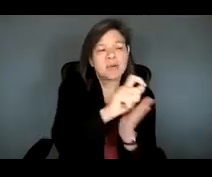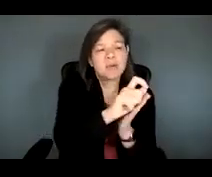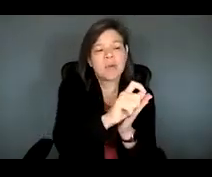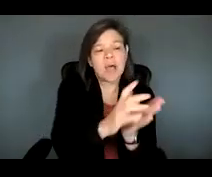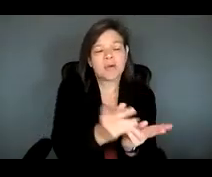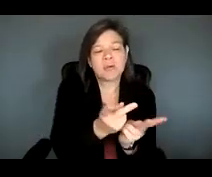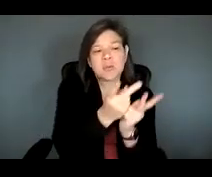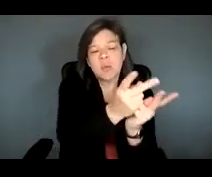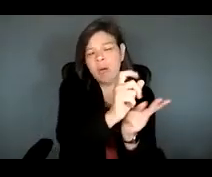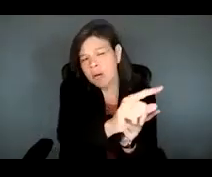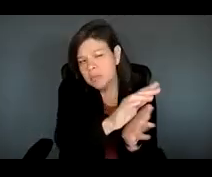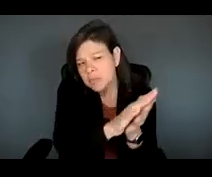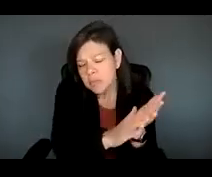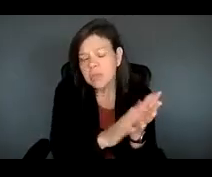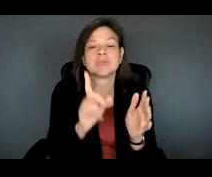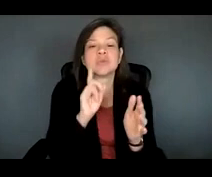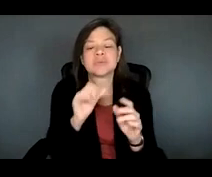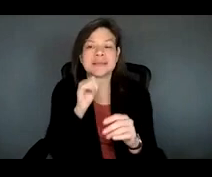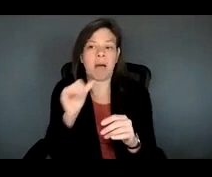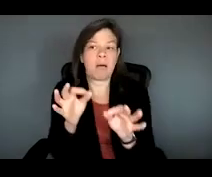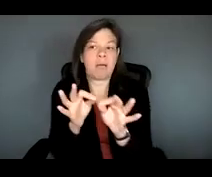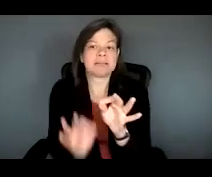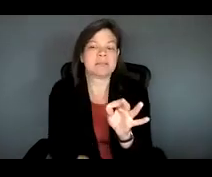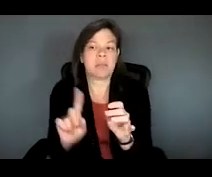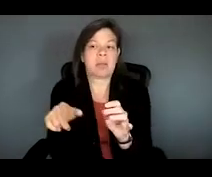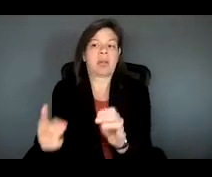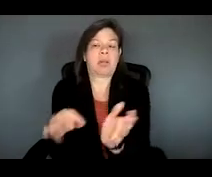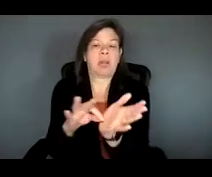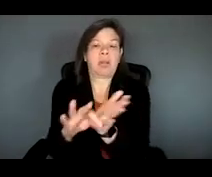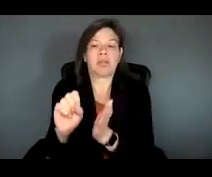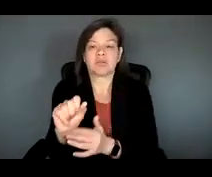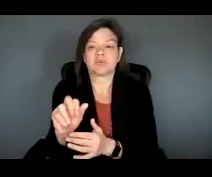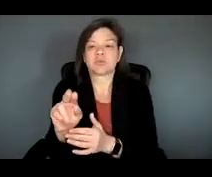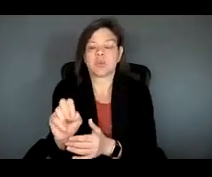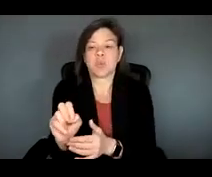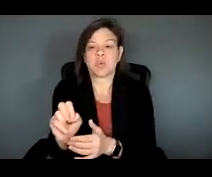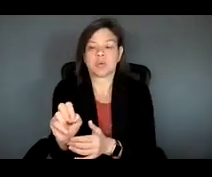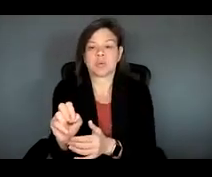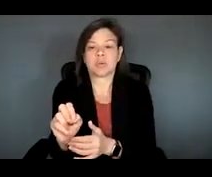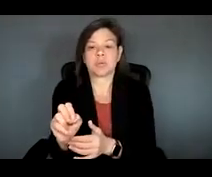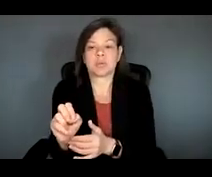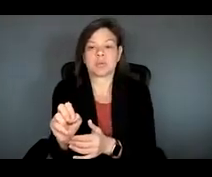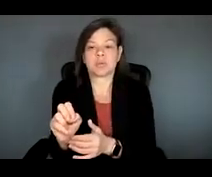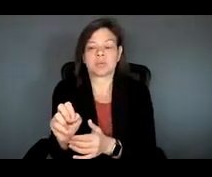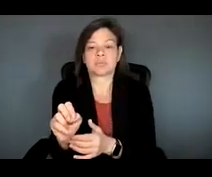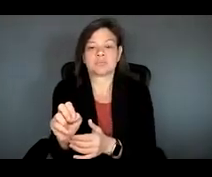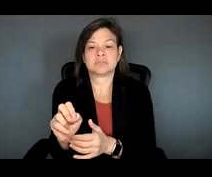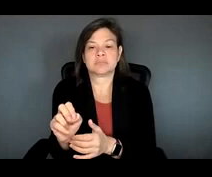So it's not simply the scoring that determines whether or not a proposal